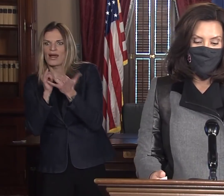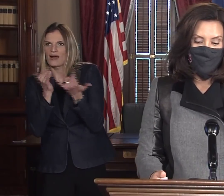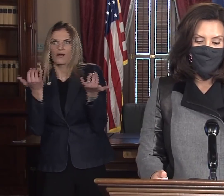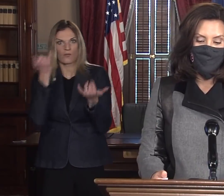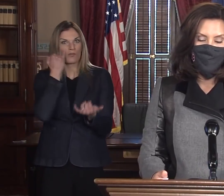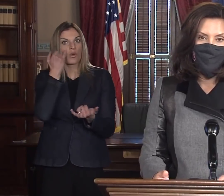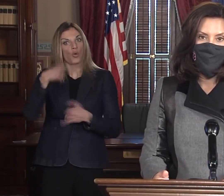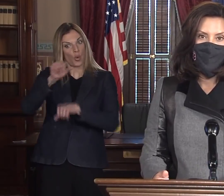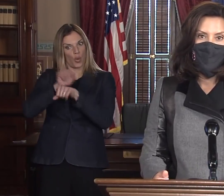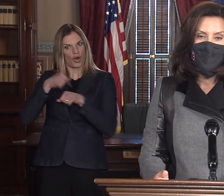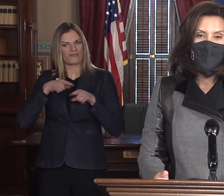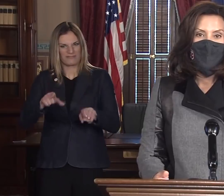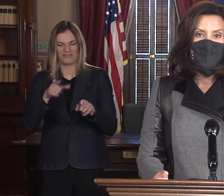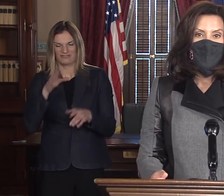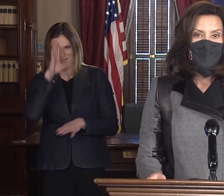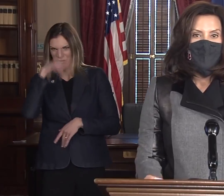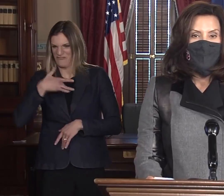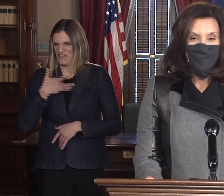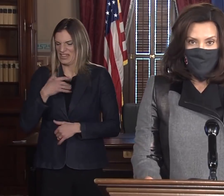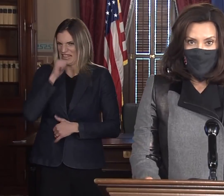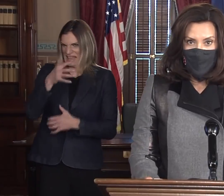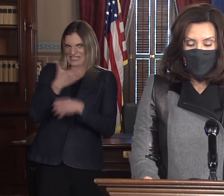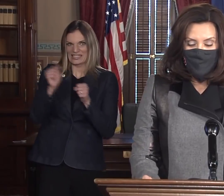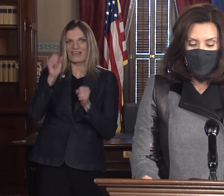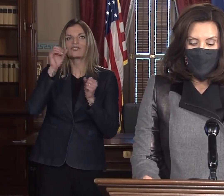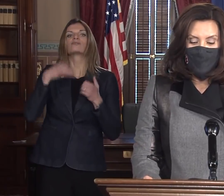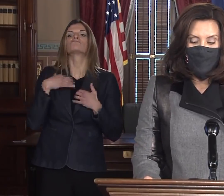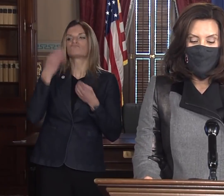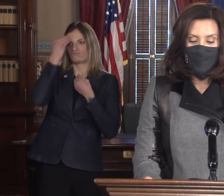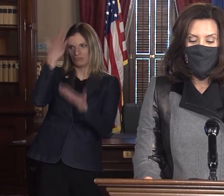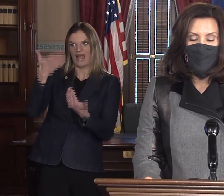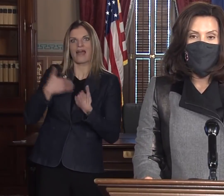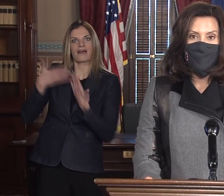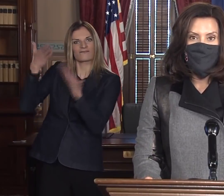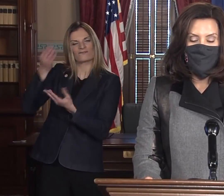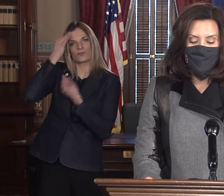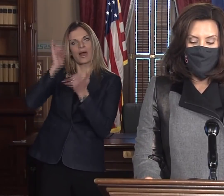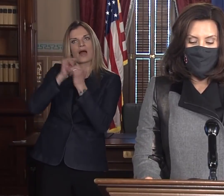CONFIRMED DIAGNOSIS OF COVID-19 AND HOW TO REPORT UNSAFE WORKING